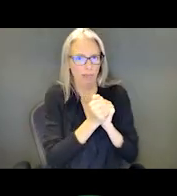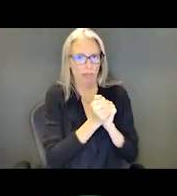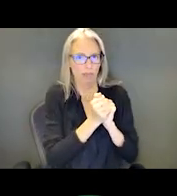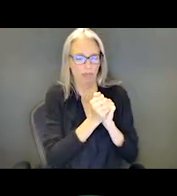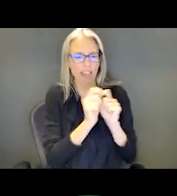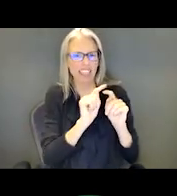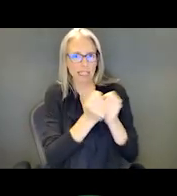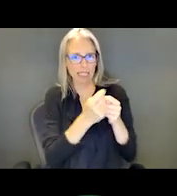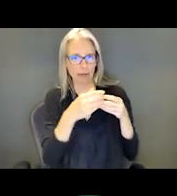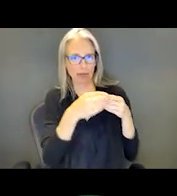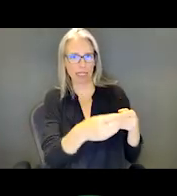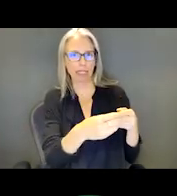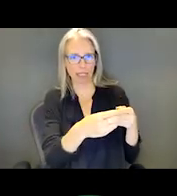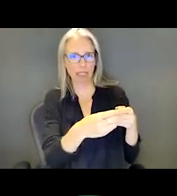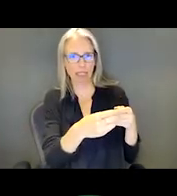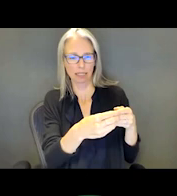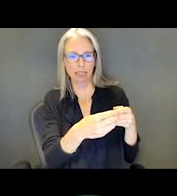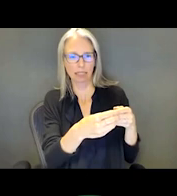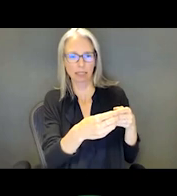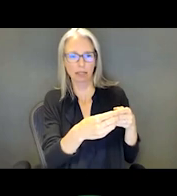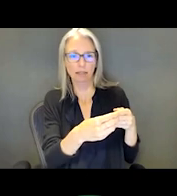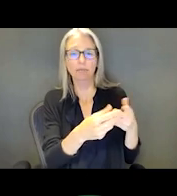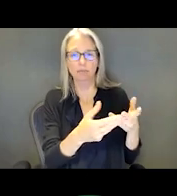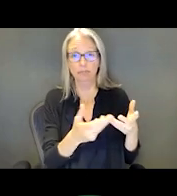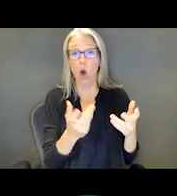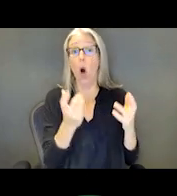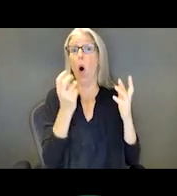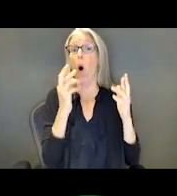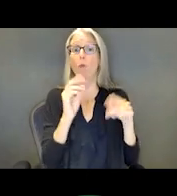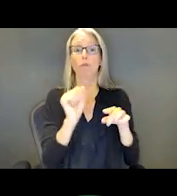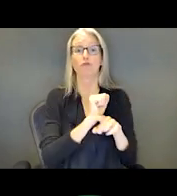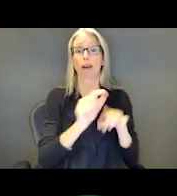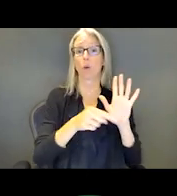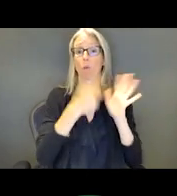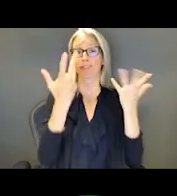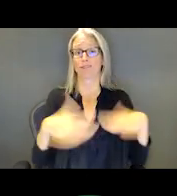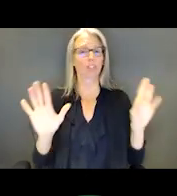But it on reflection, I think. If we're gonna do it again, we would develop some online